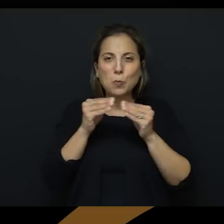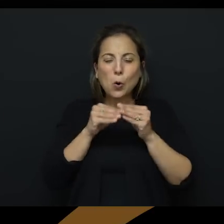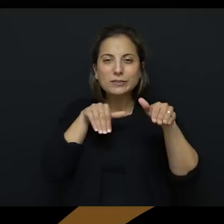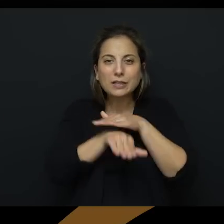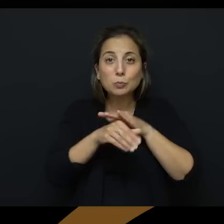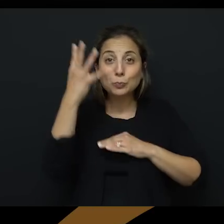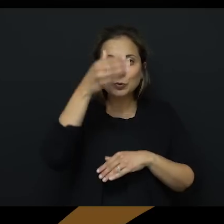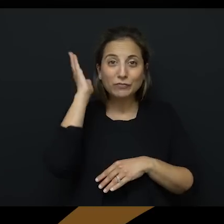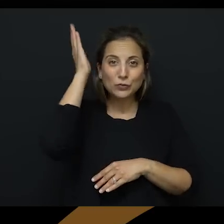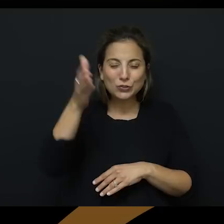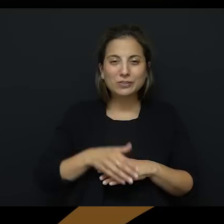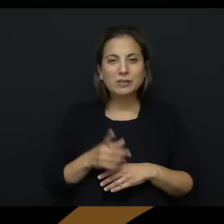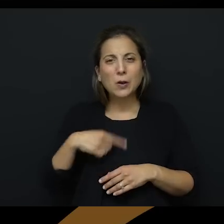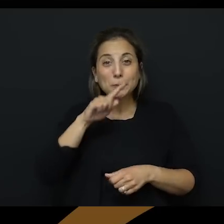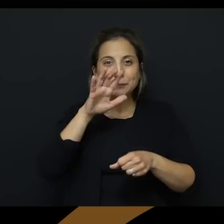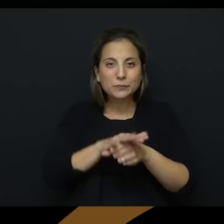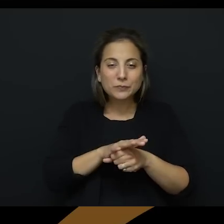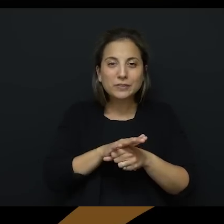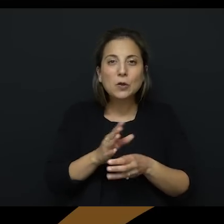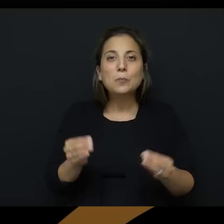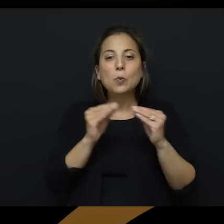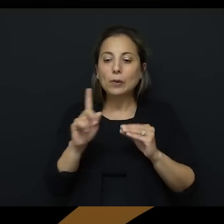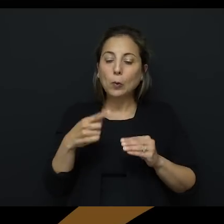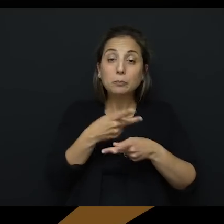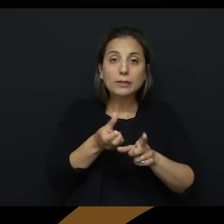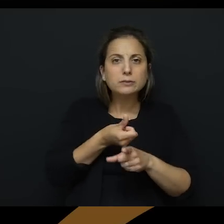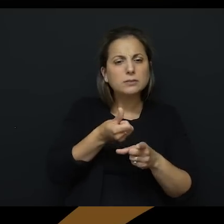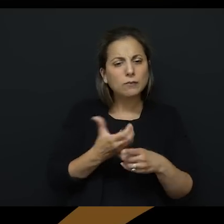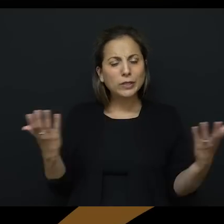Our commitment extends beyond creating cutting edge products. We are here for everyone